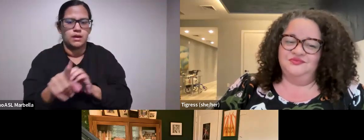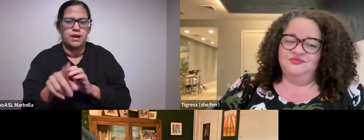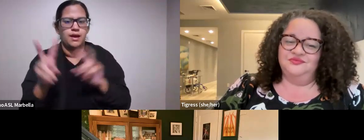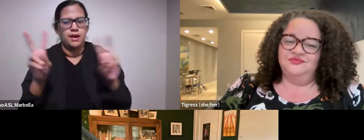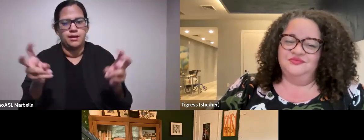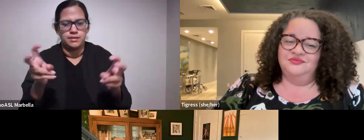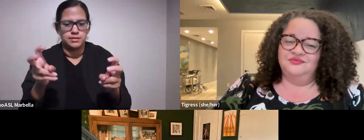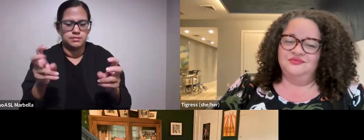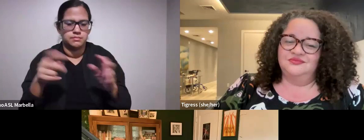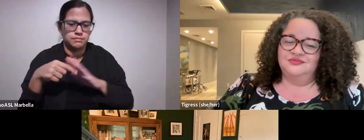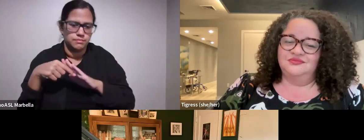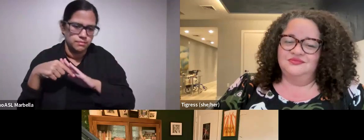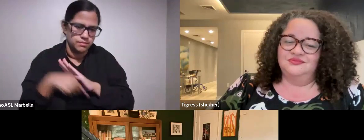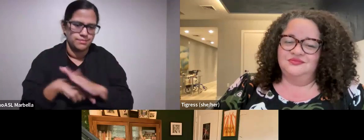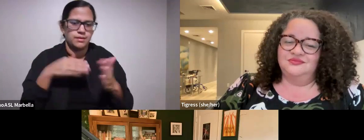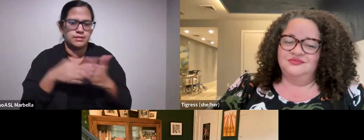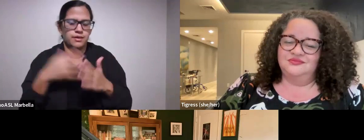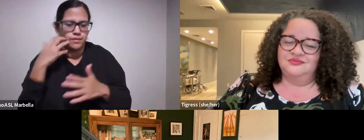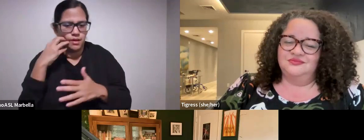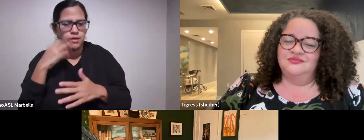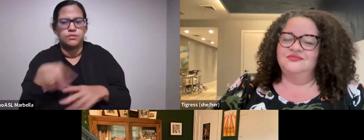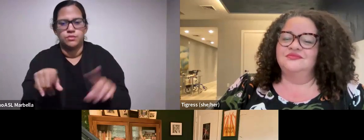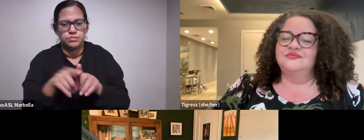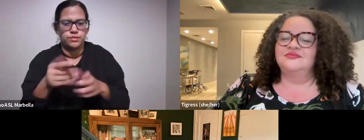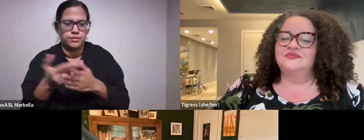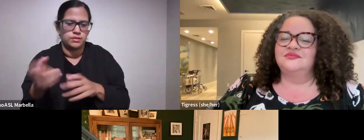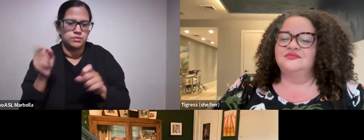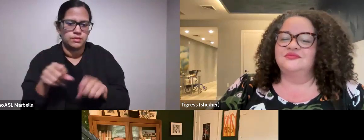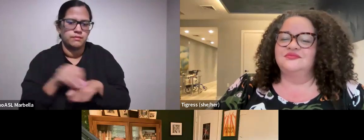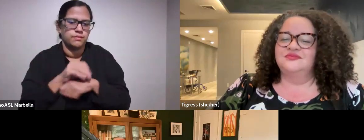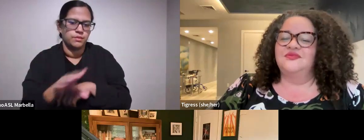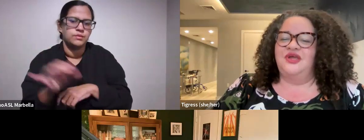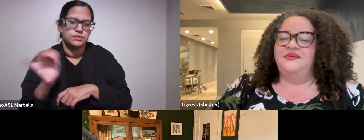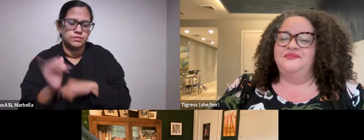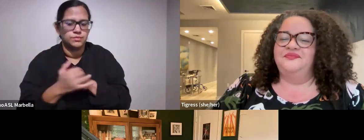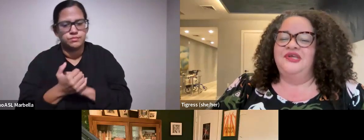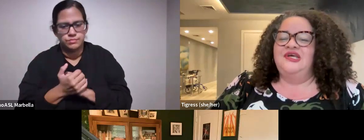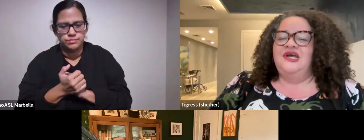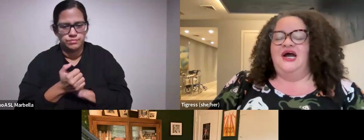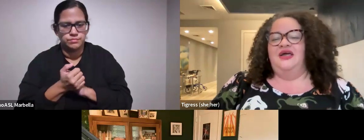profoundly. Those are all also things that you can influence and change. Right? Yeah.